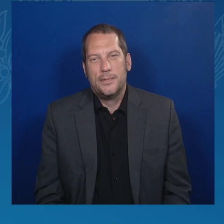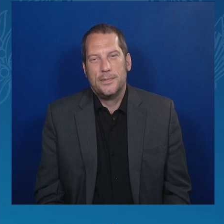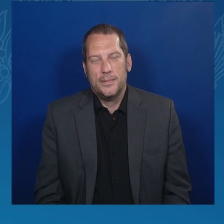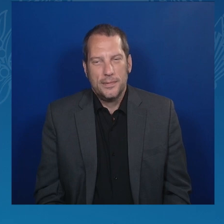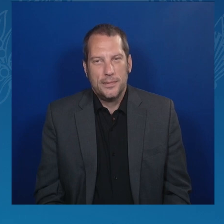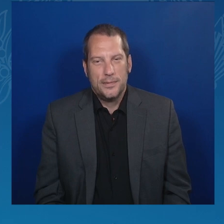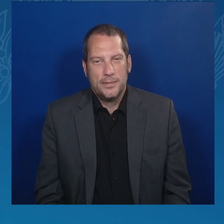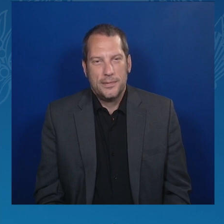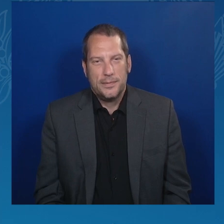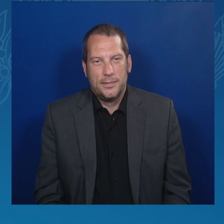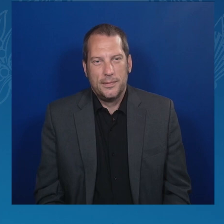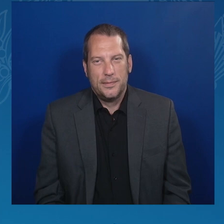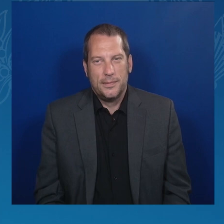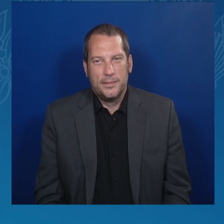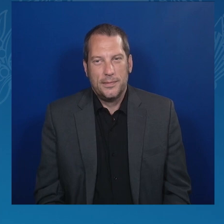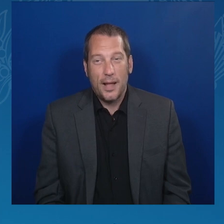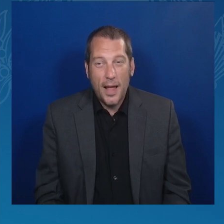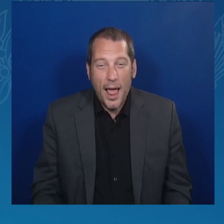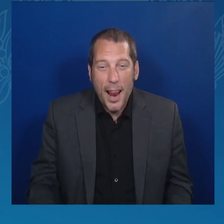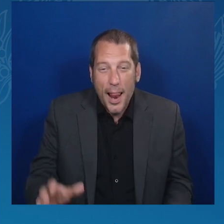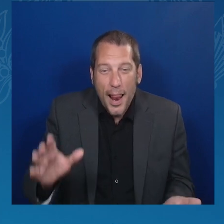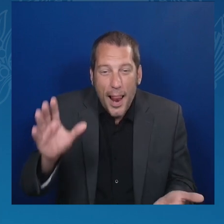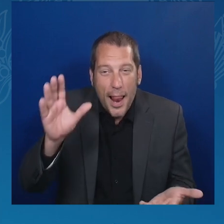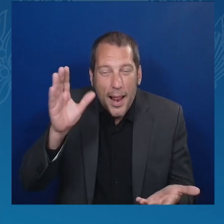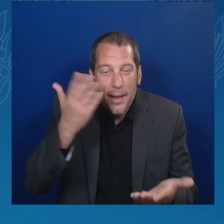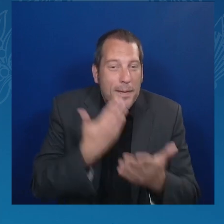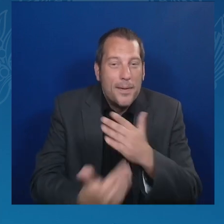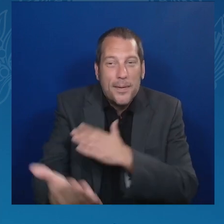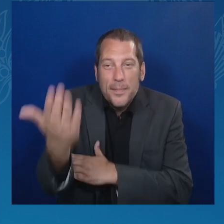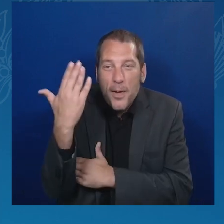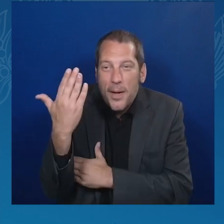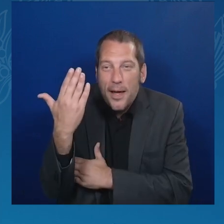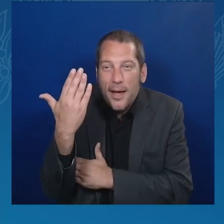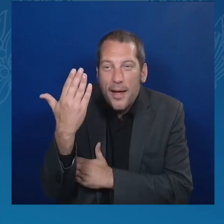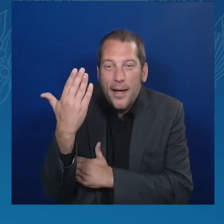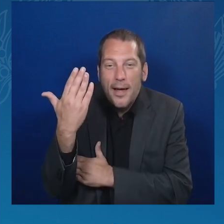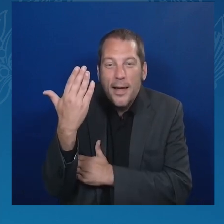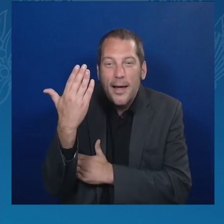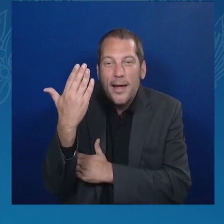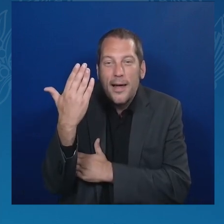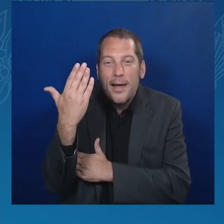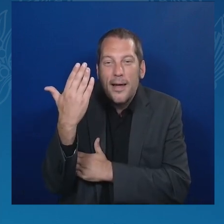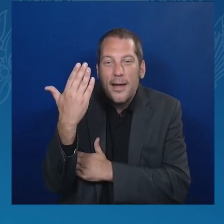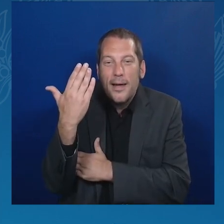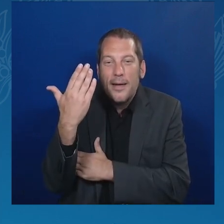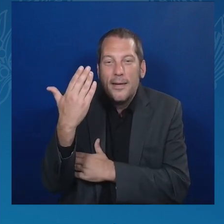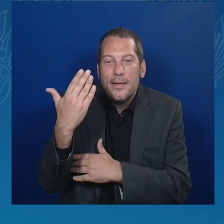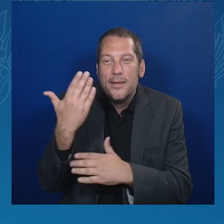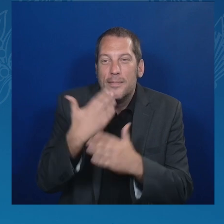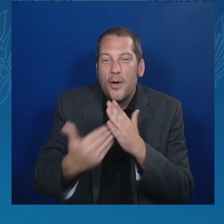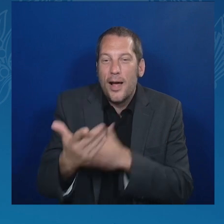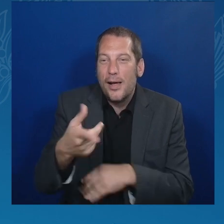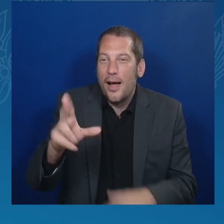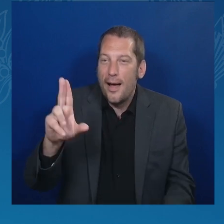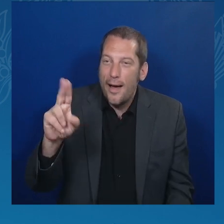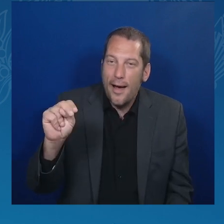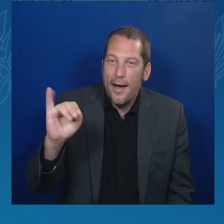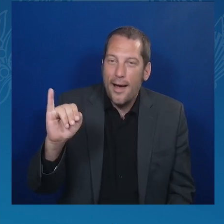The Vice President: Good morning, everyone. Good morning, UNITE HERE. Good morning. Oh, it's good to be in the house of labor.